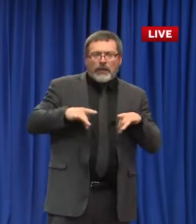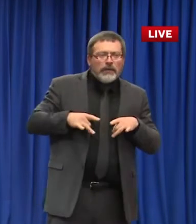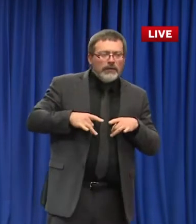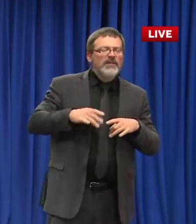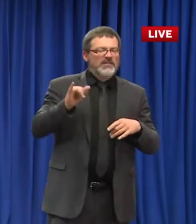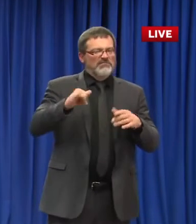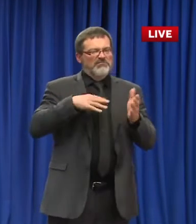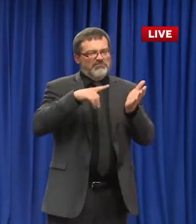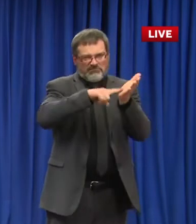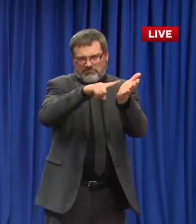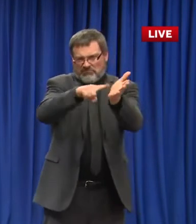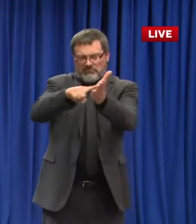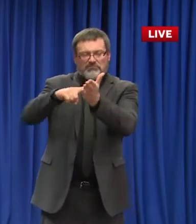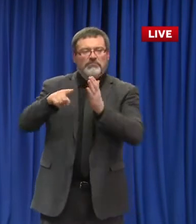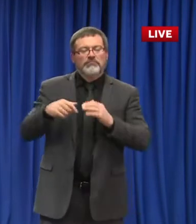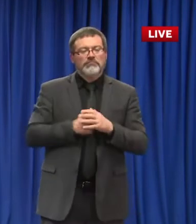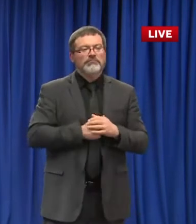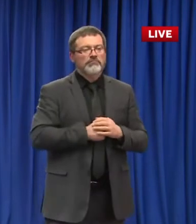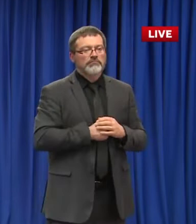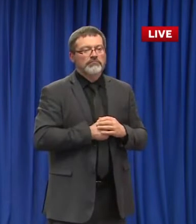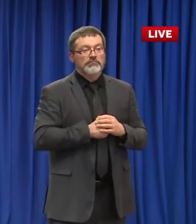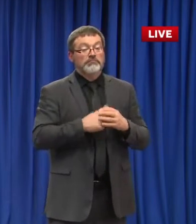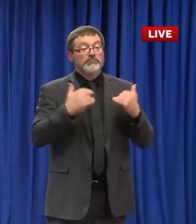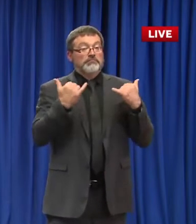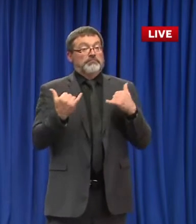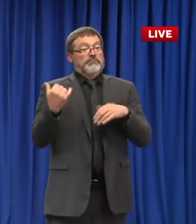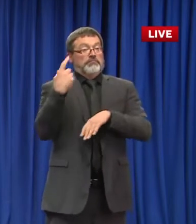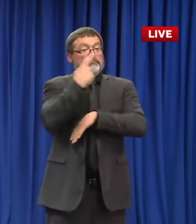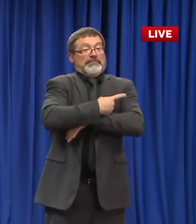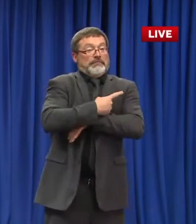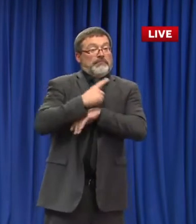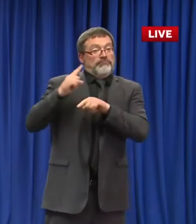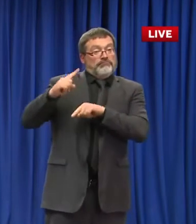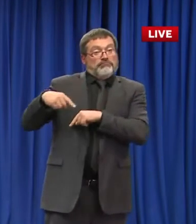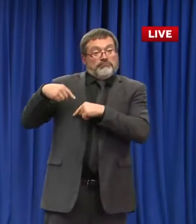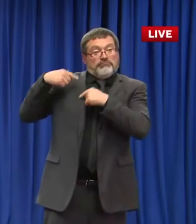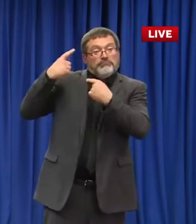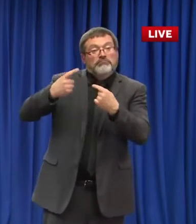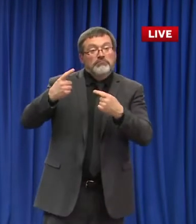AND WHAT THE UNDERLYING RISK FACTORS ARE I JUST WANT TO MENTION THAT TODAY?